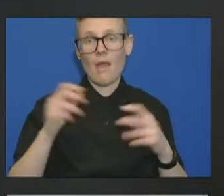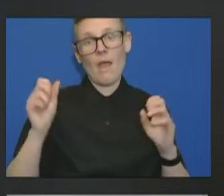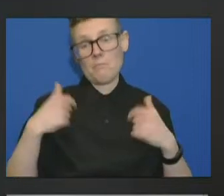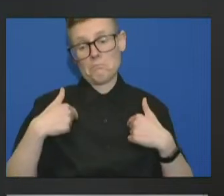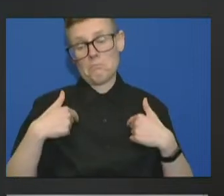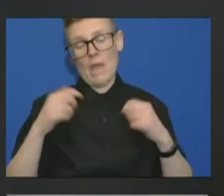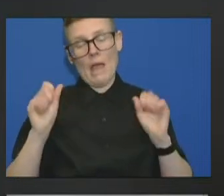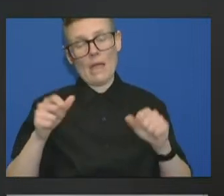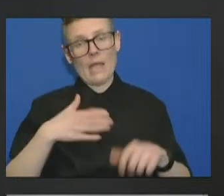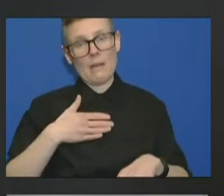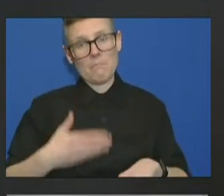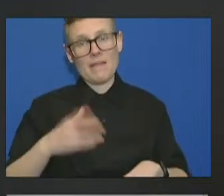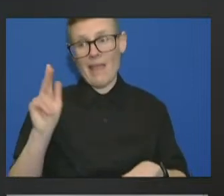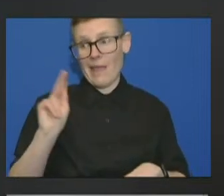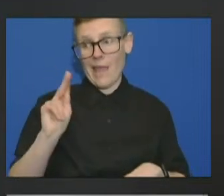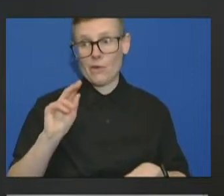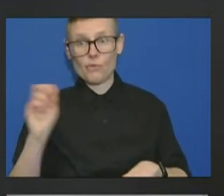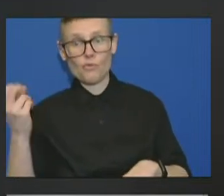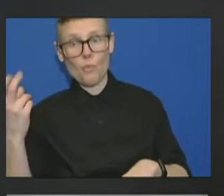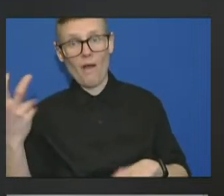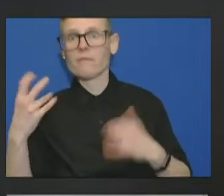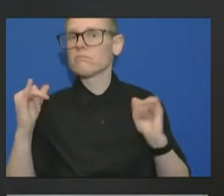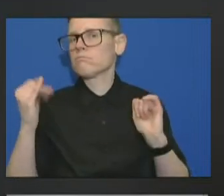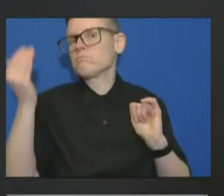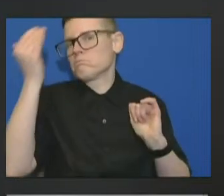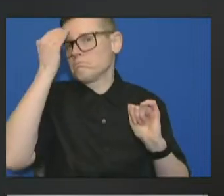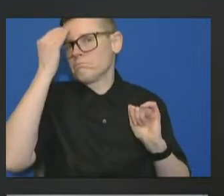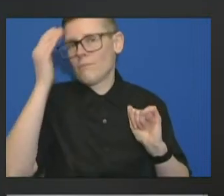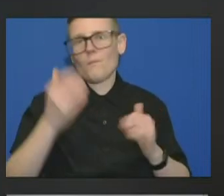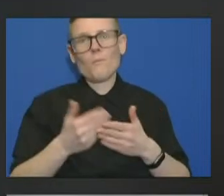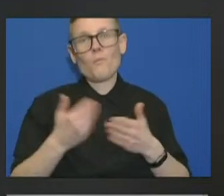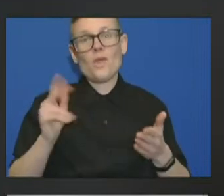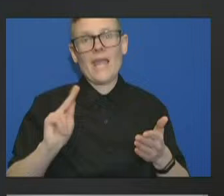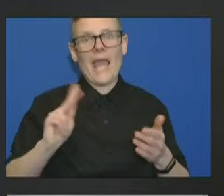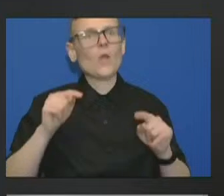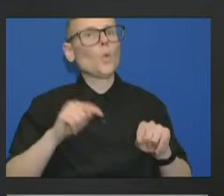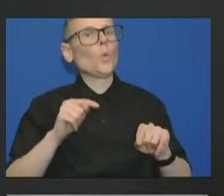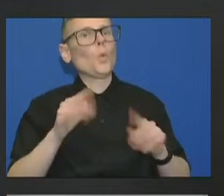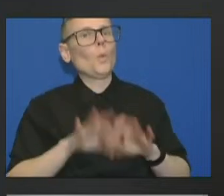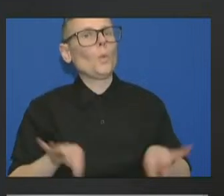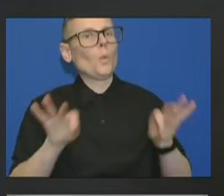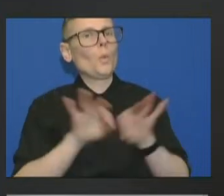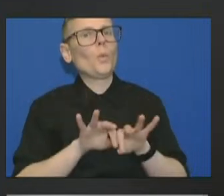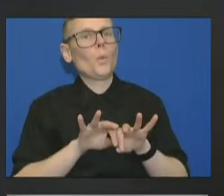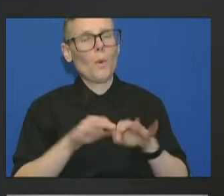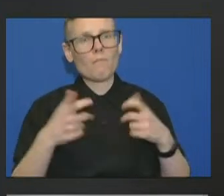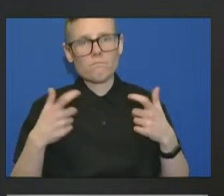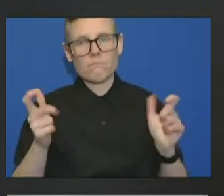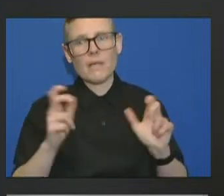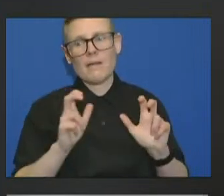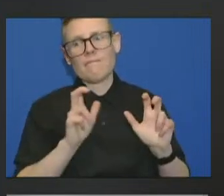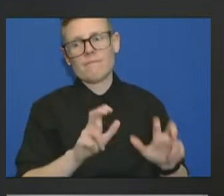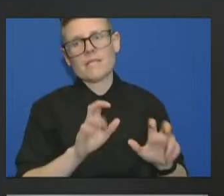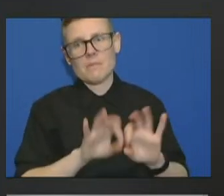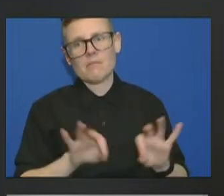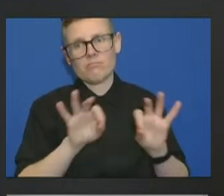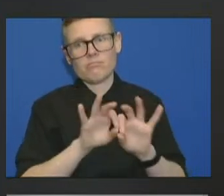are are pretty significant. I can even admit as a K-12 person